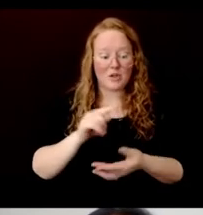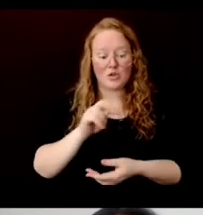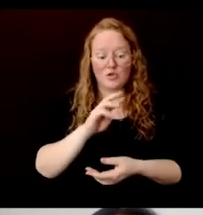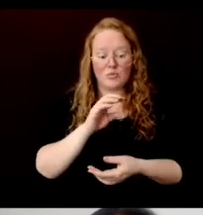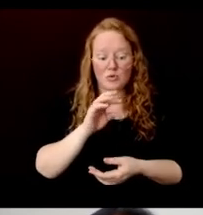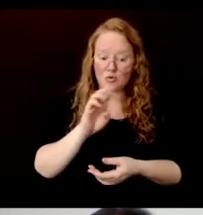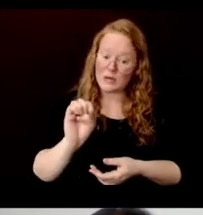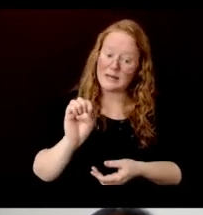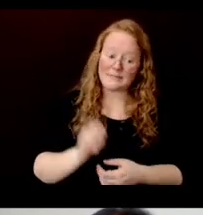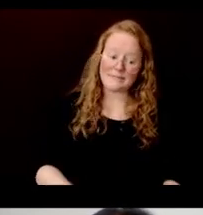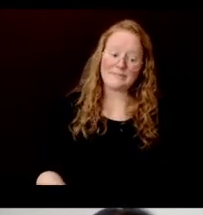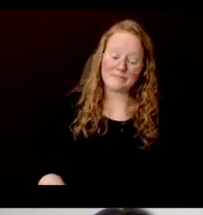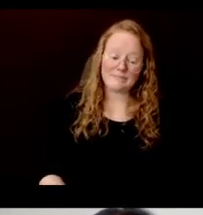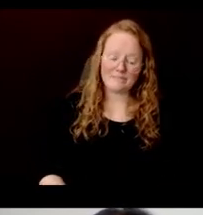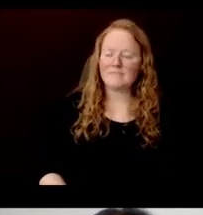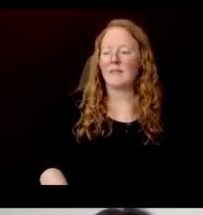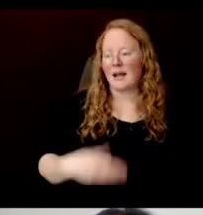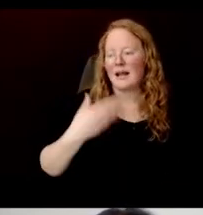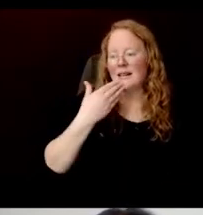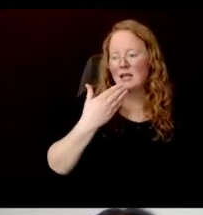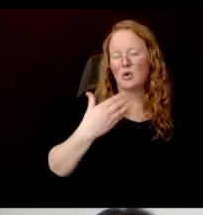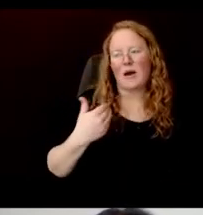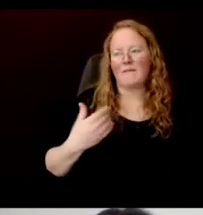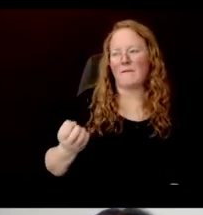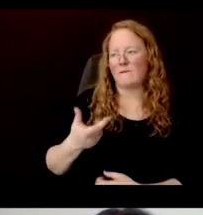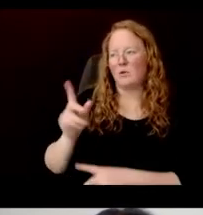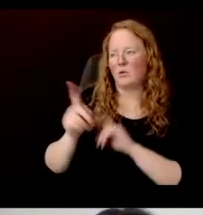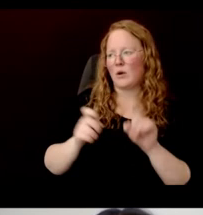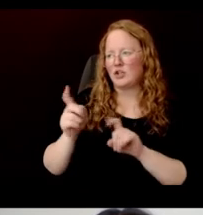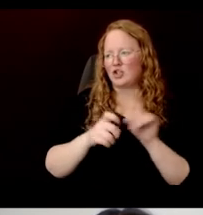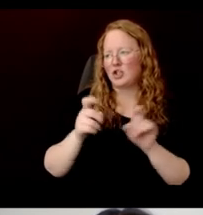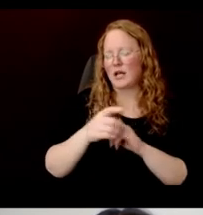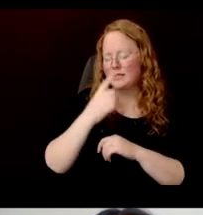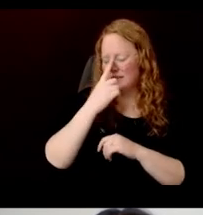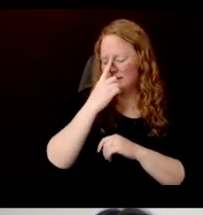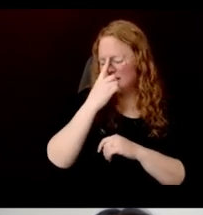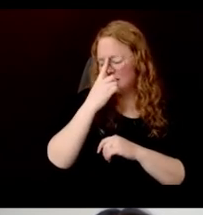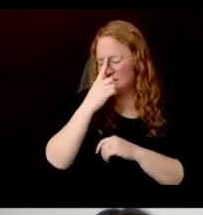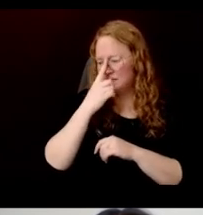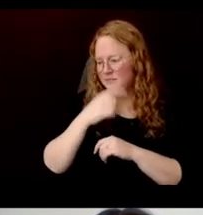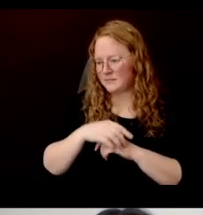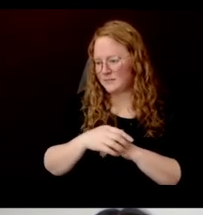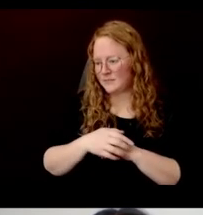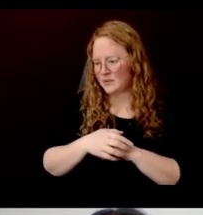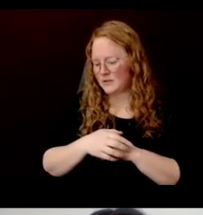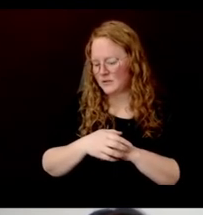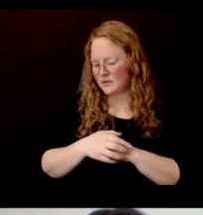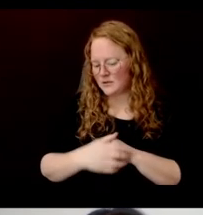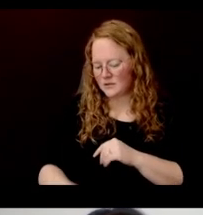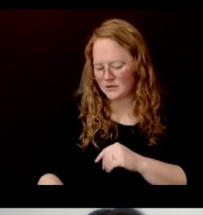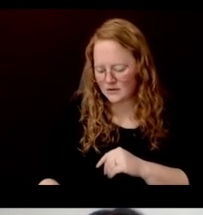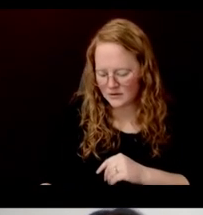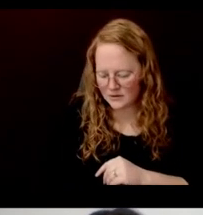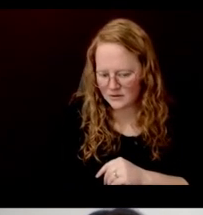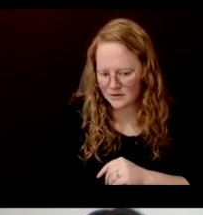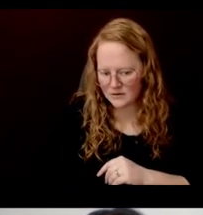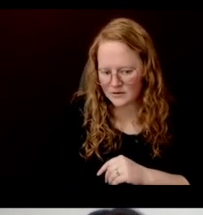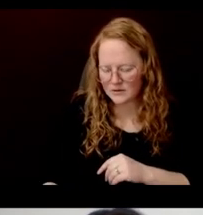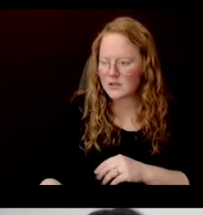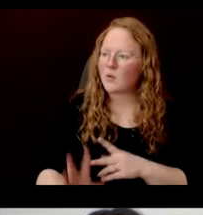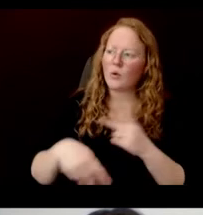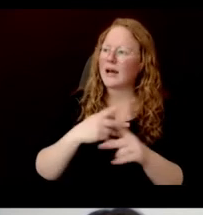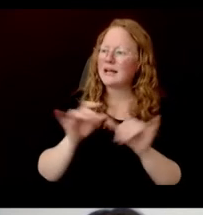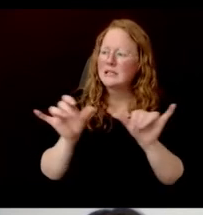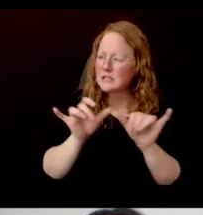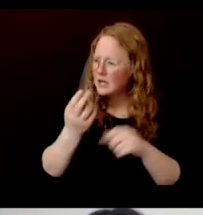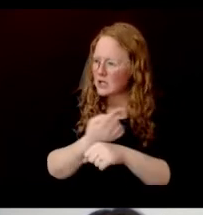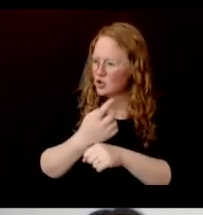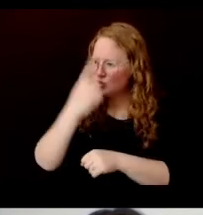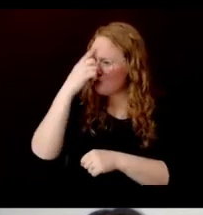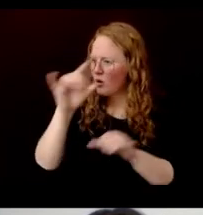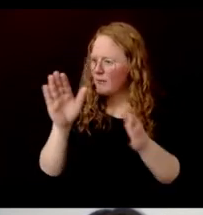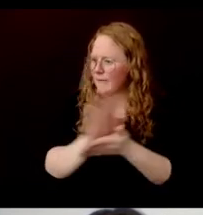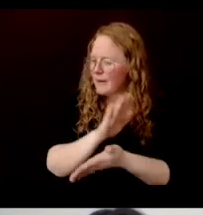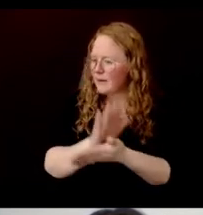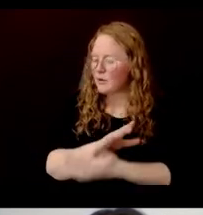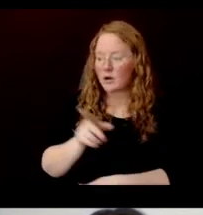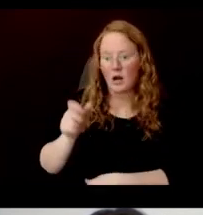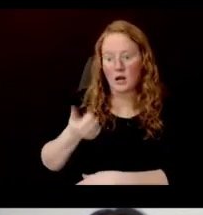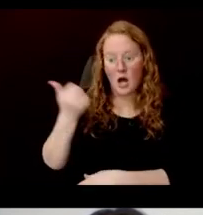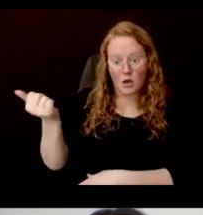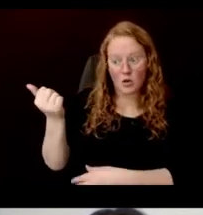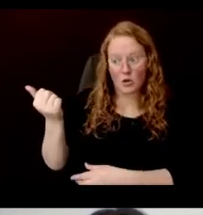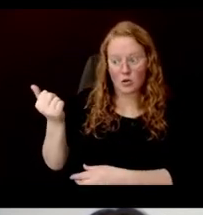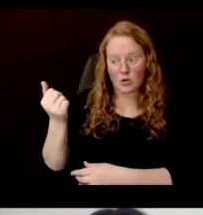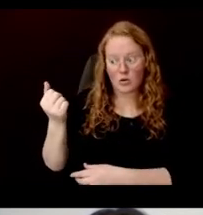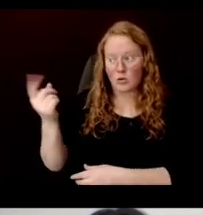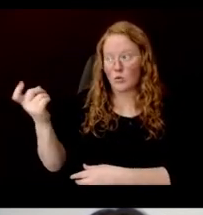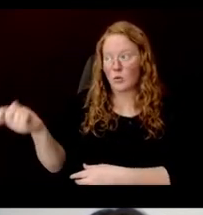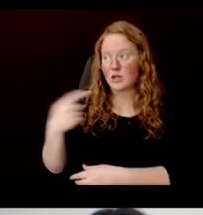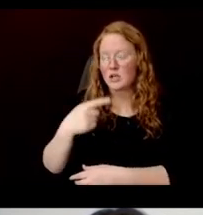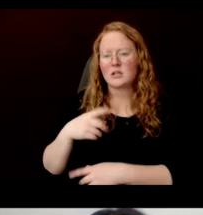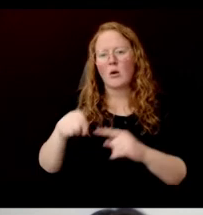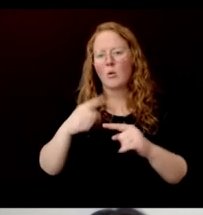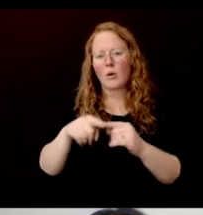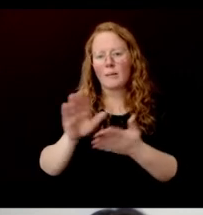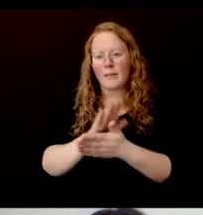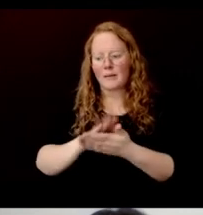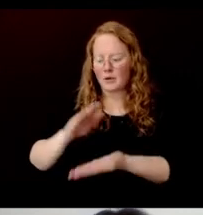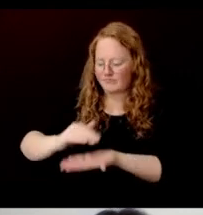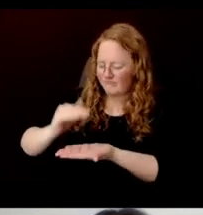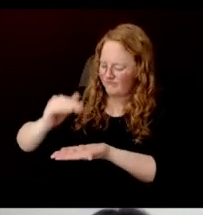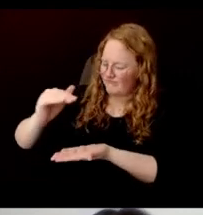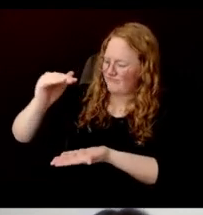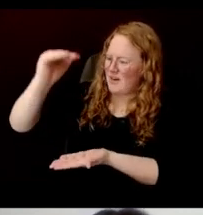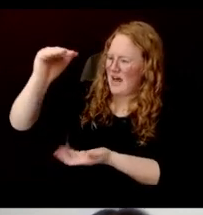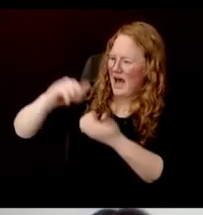I have a couple of questions in relation to the paper themselves, like, "What kind of sizing do they use for the paper," and Emily had a great question which is, "When you put the paper in the stacks, what keeps the sheets from sticking together?"